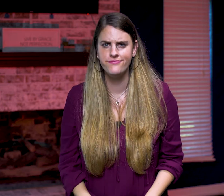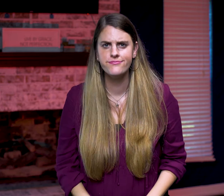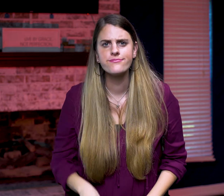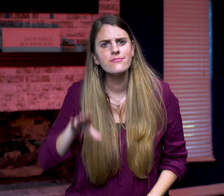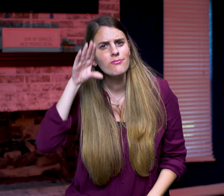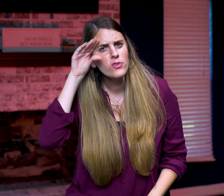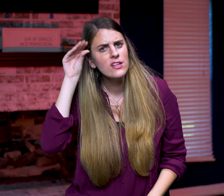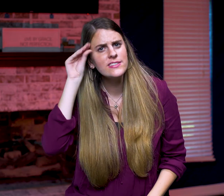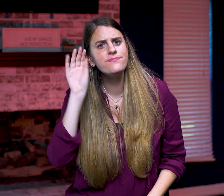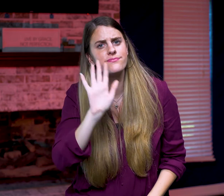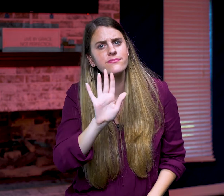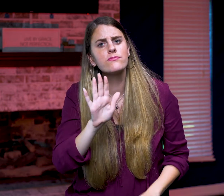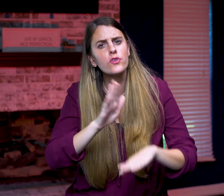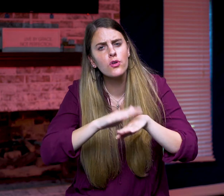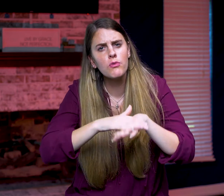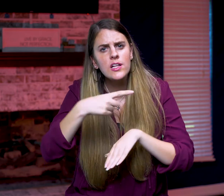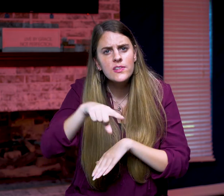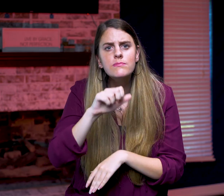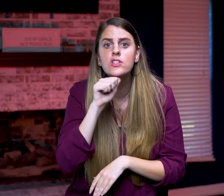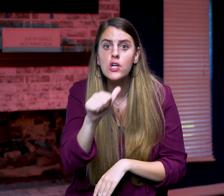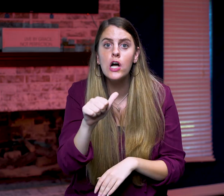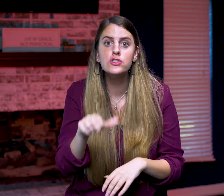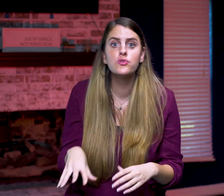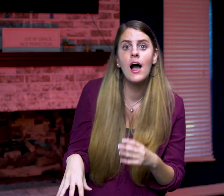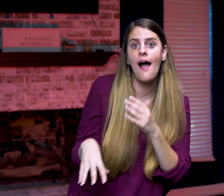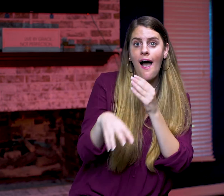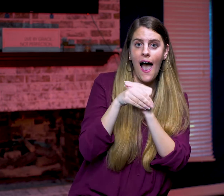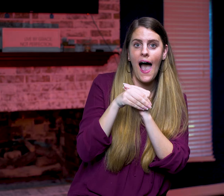Moses warns them not to add to